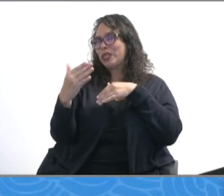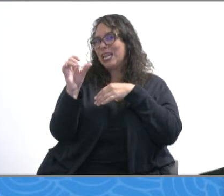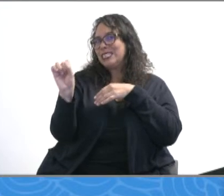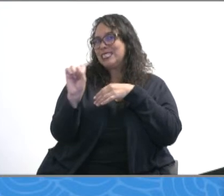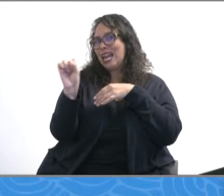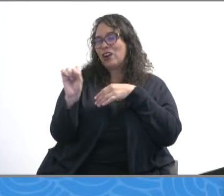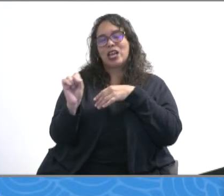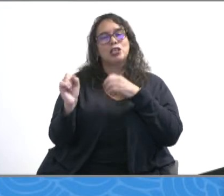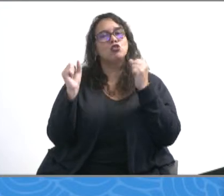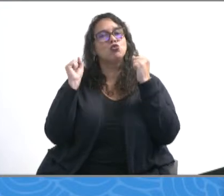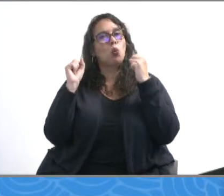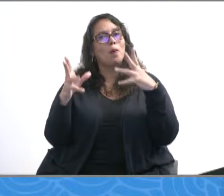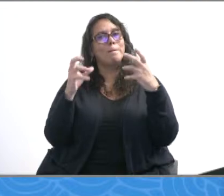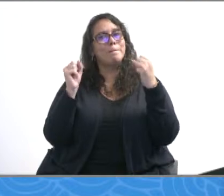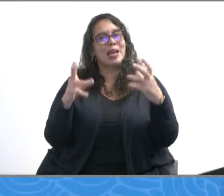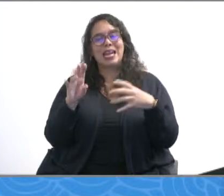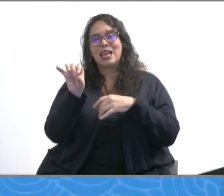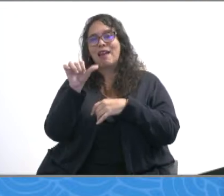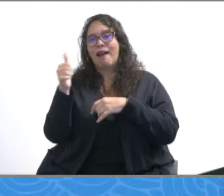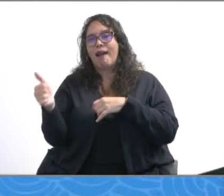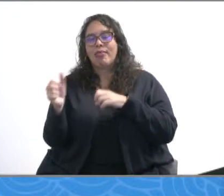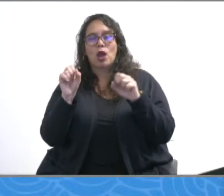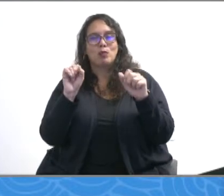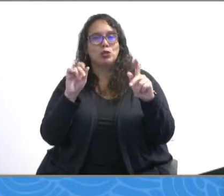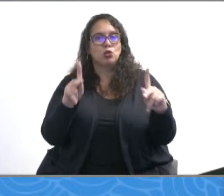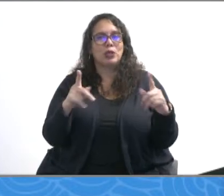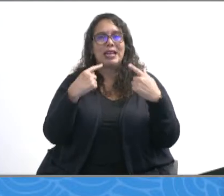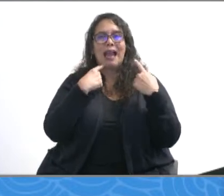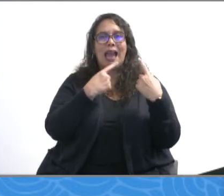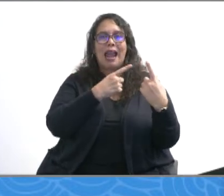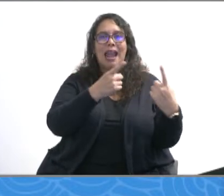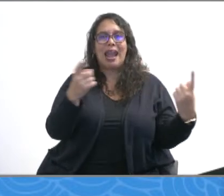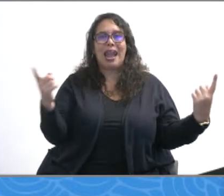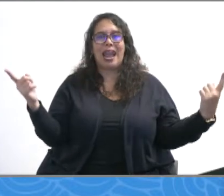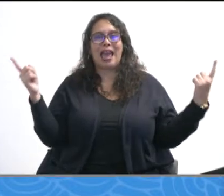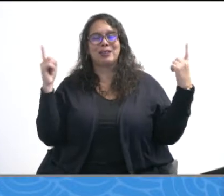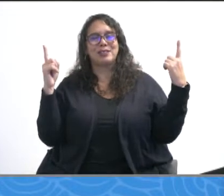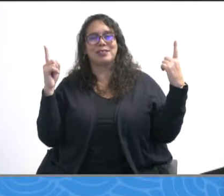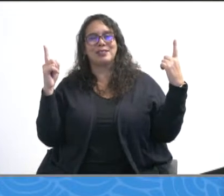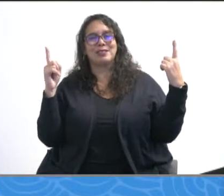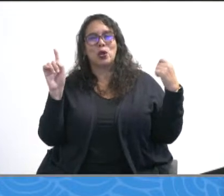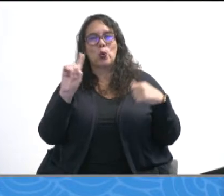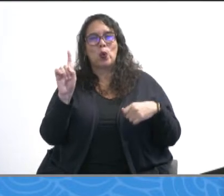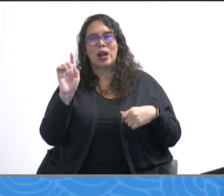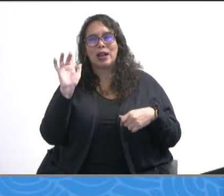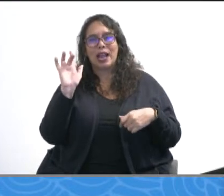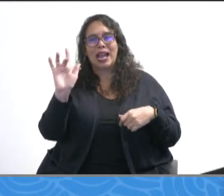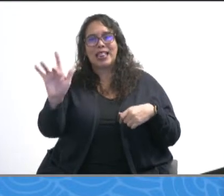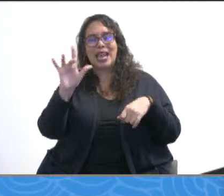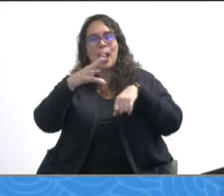and so many other opportunities that will be announced under Peach Jar, in these flyers.